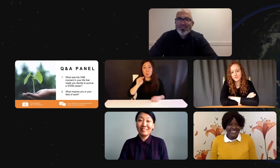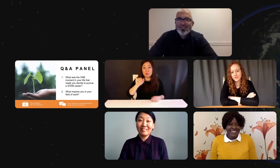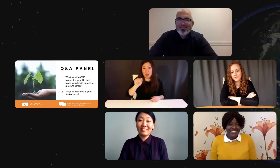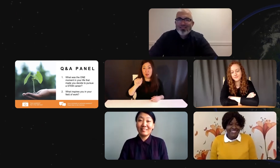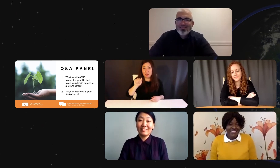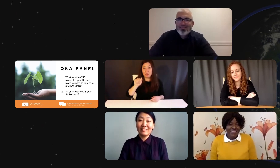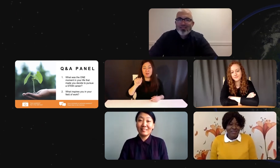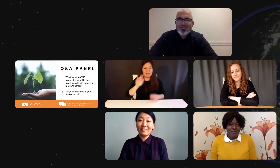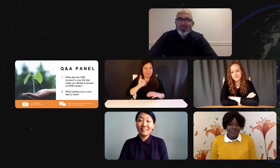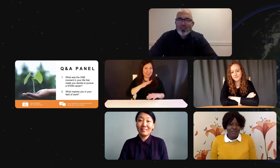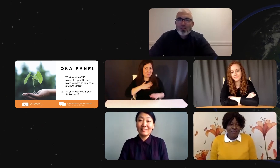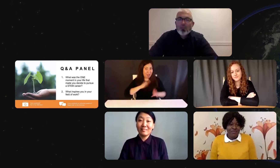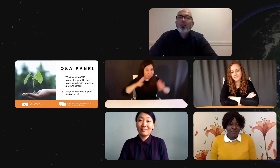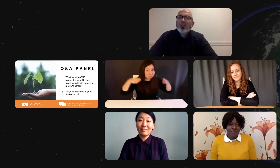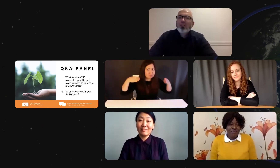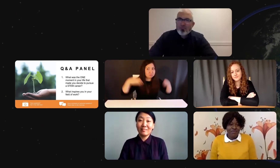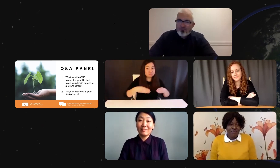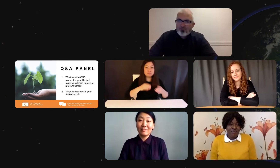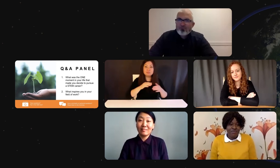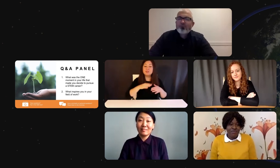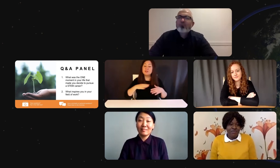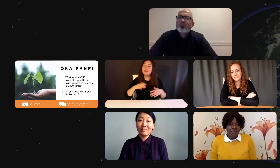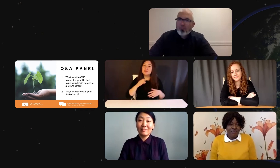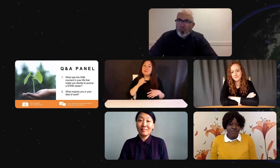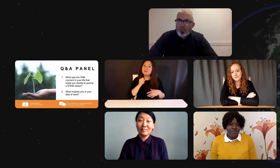My focus right now is pneumonia.